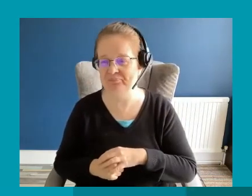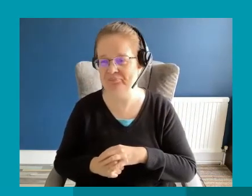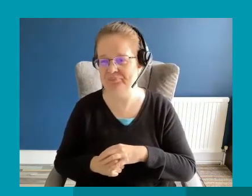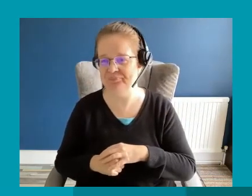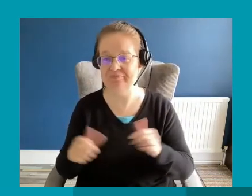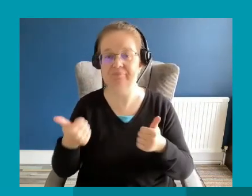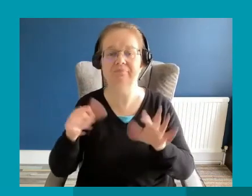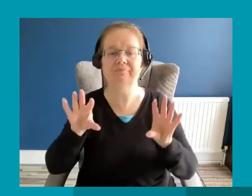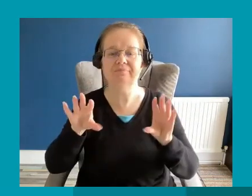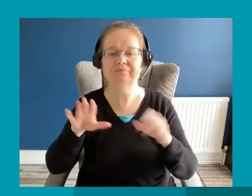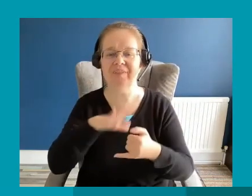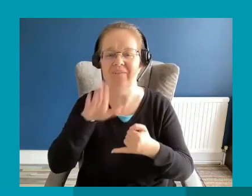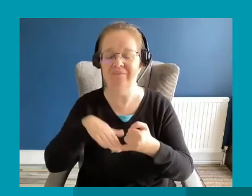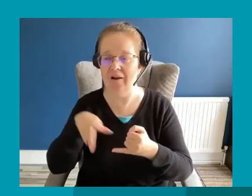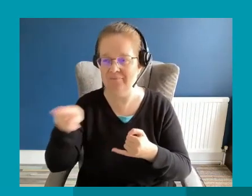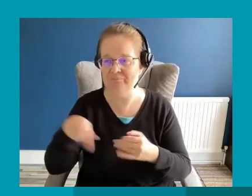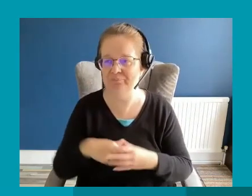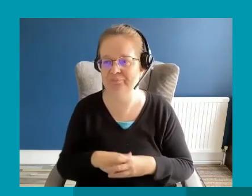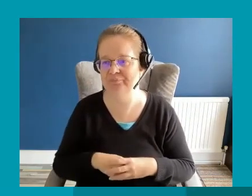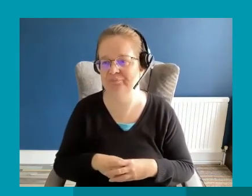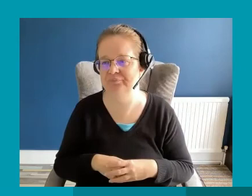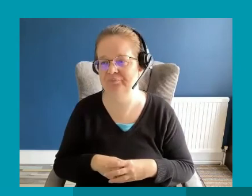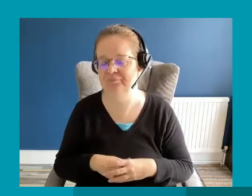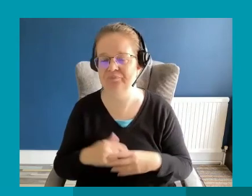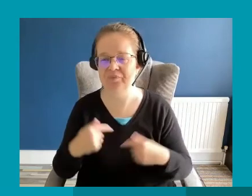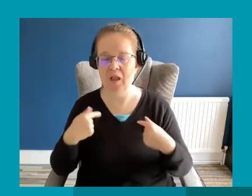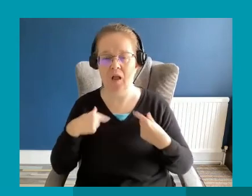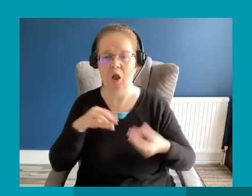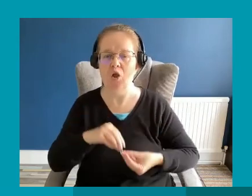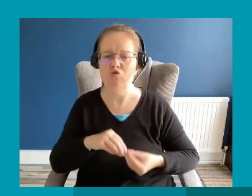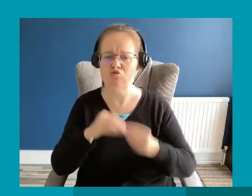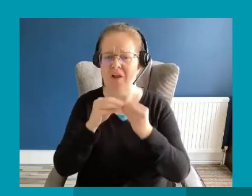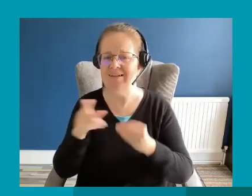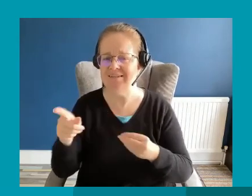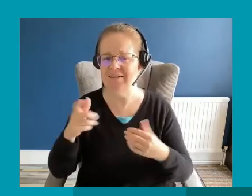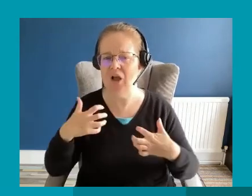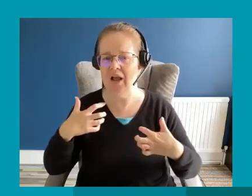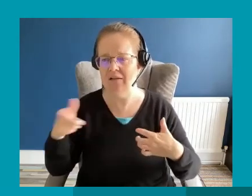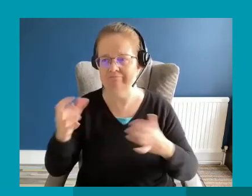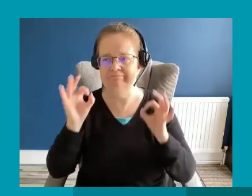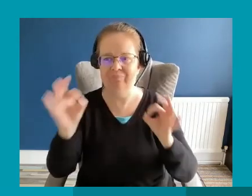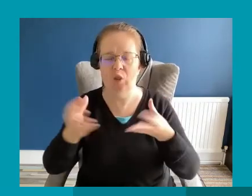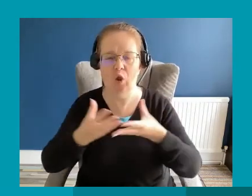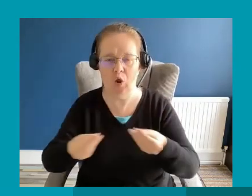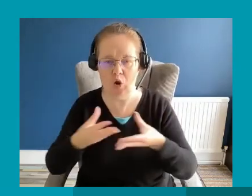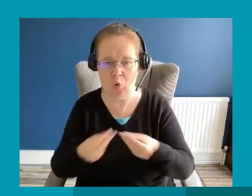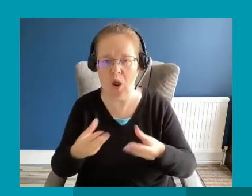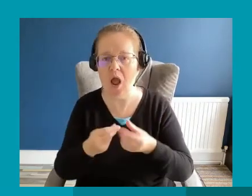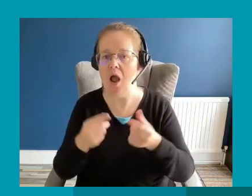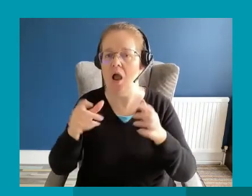I've created some really interesting resources, articles, and videos depending on how you like to learn.